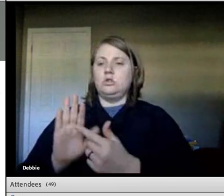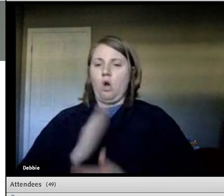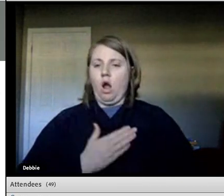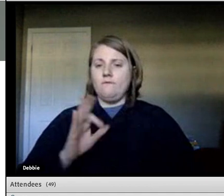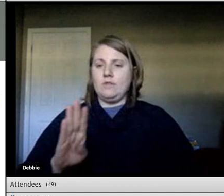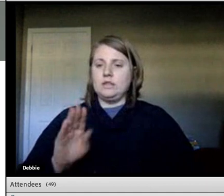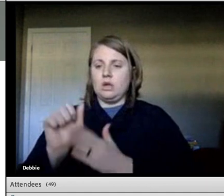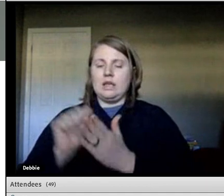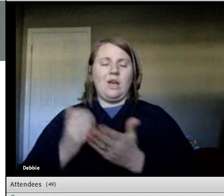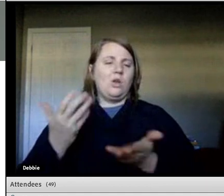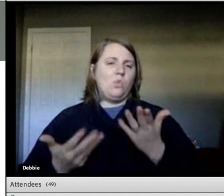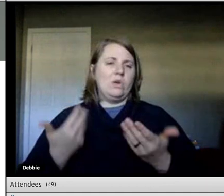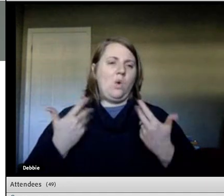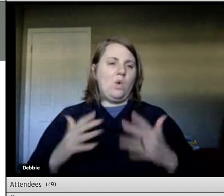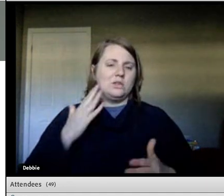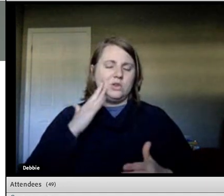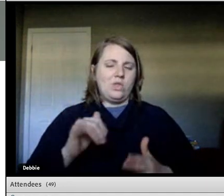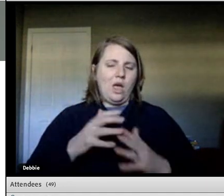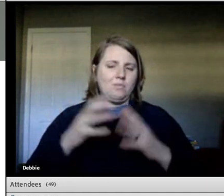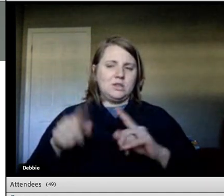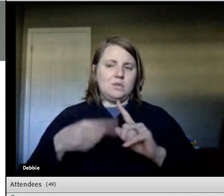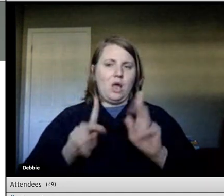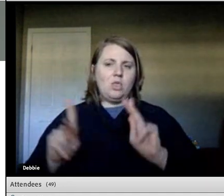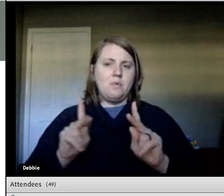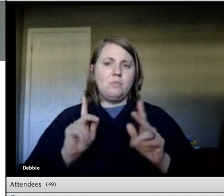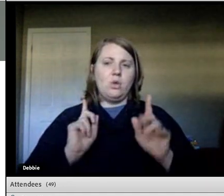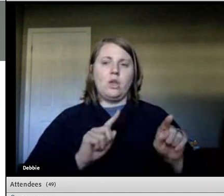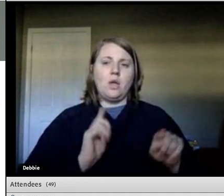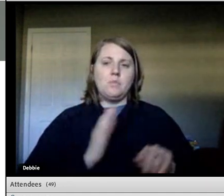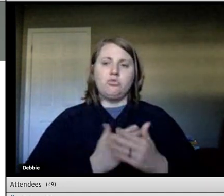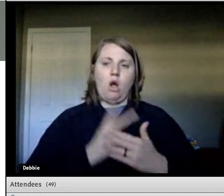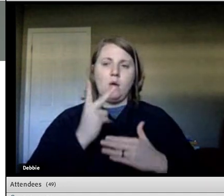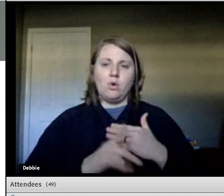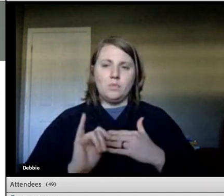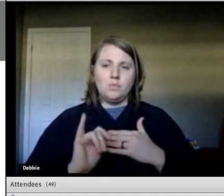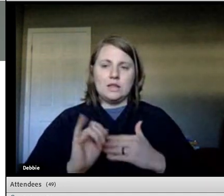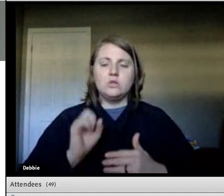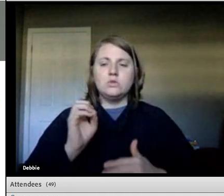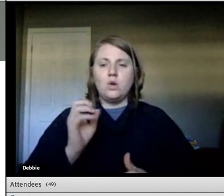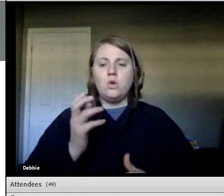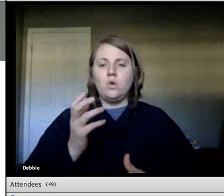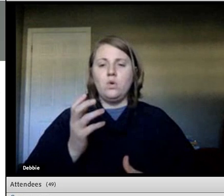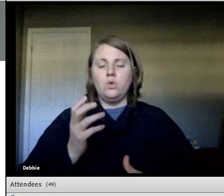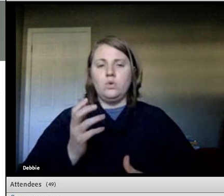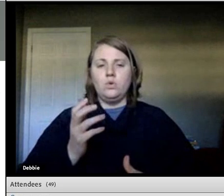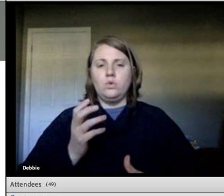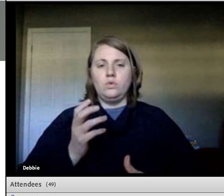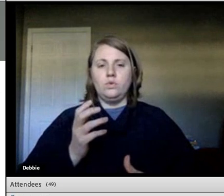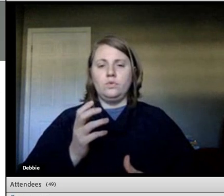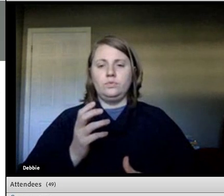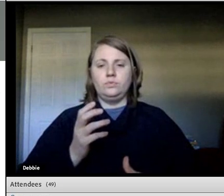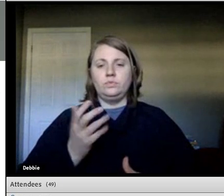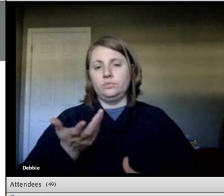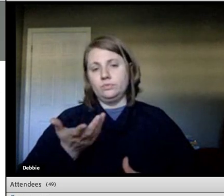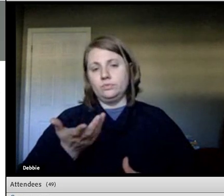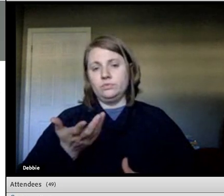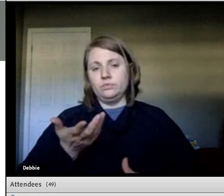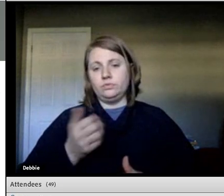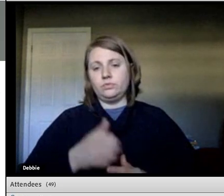attending our programs so all really great.